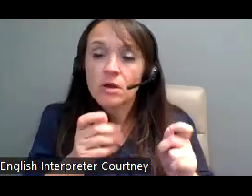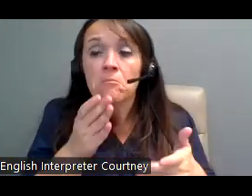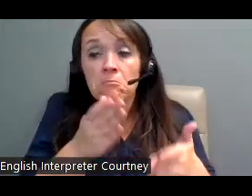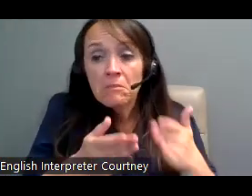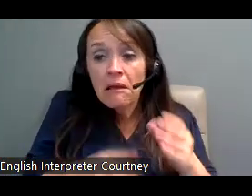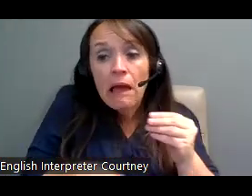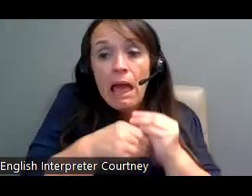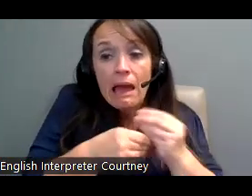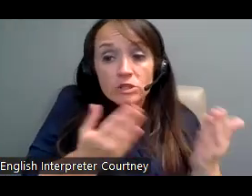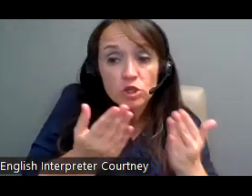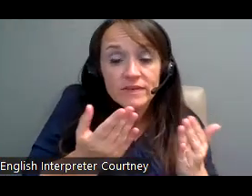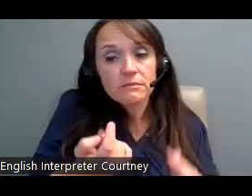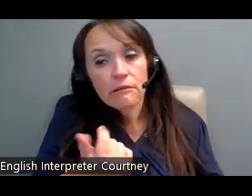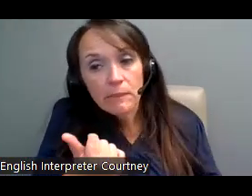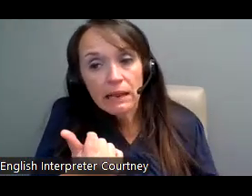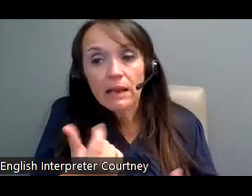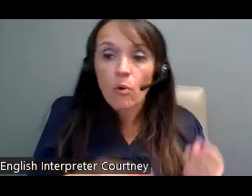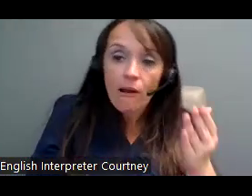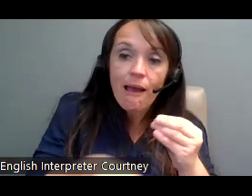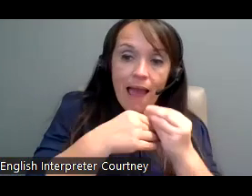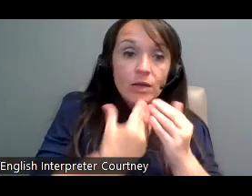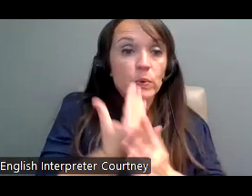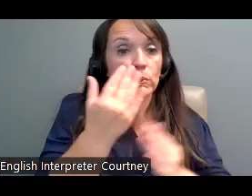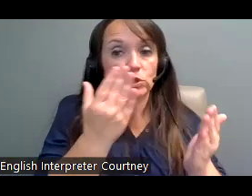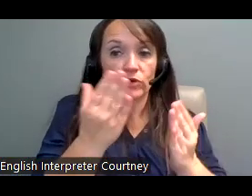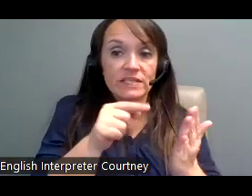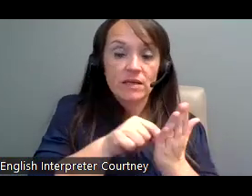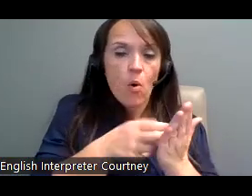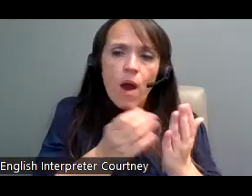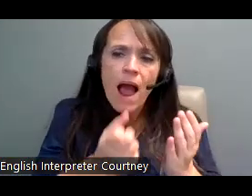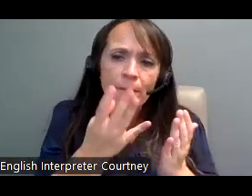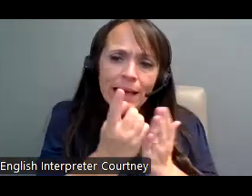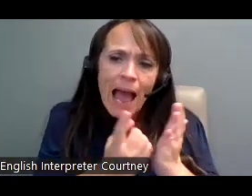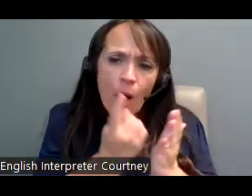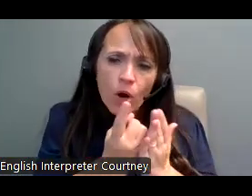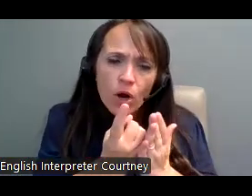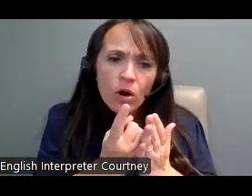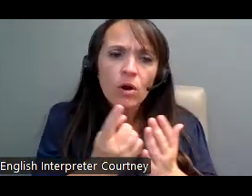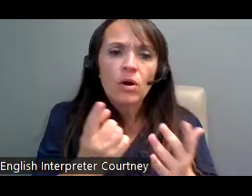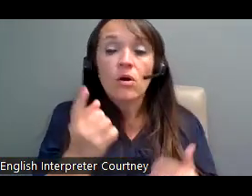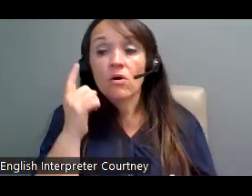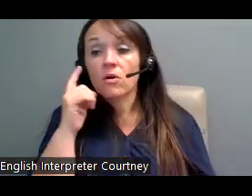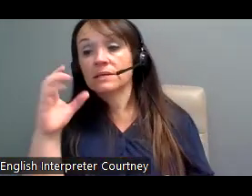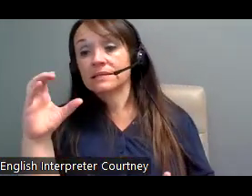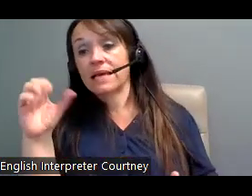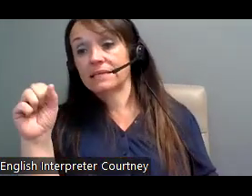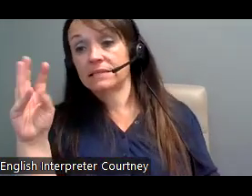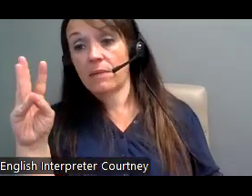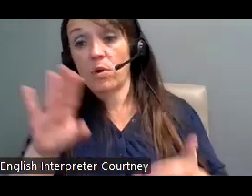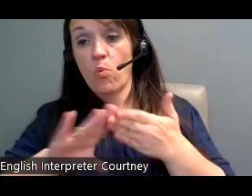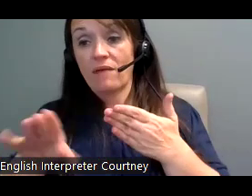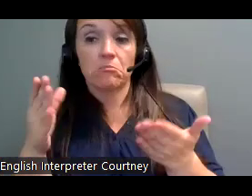they can change the amount of hours on the CSW waiver or do something to it, the waivers are